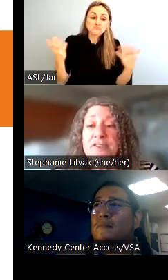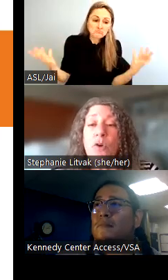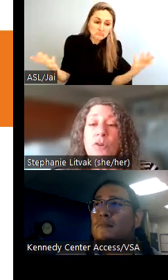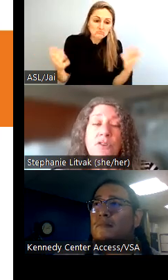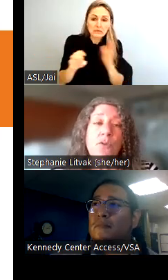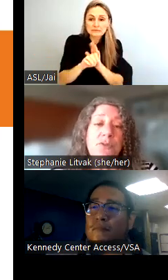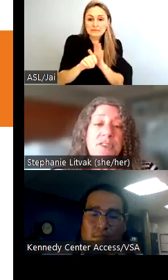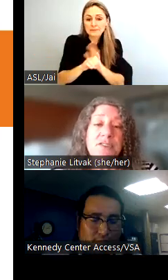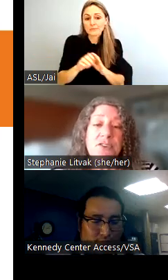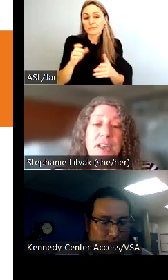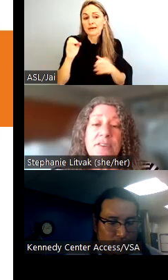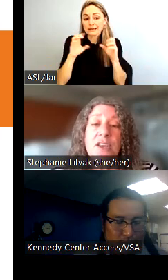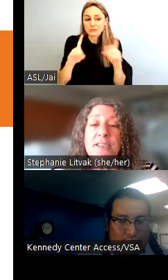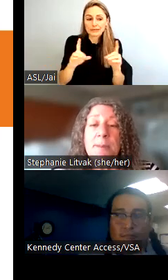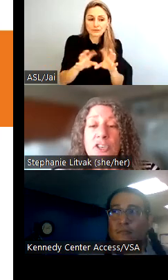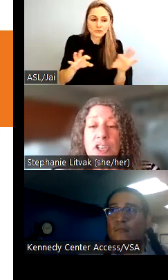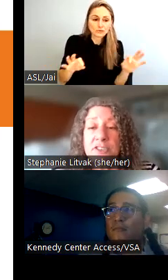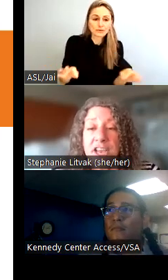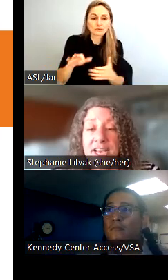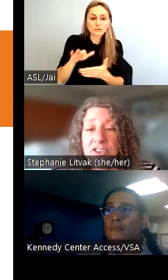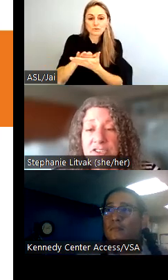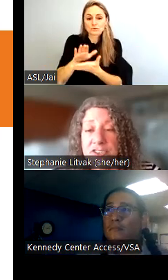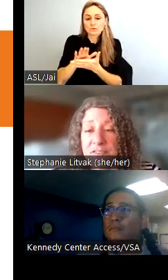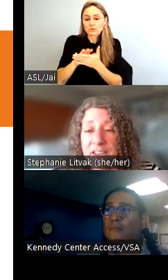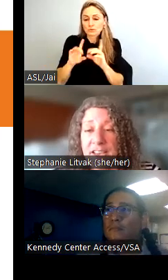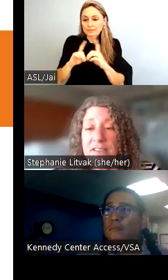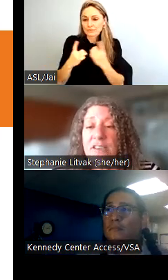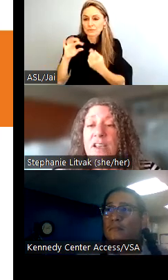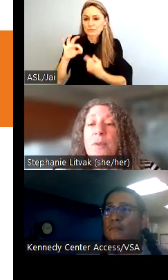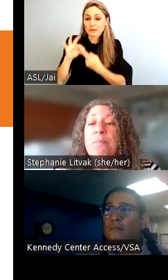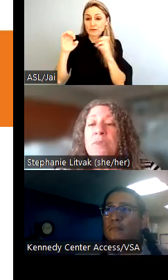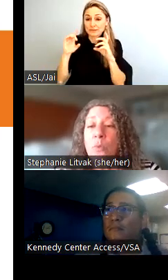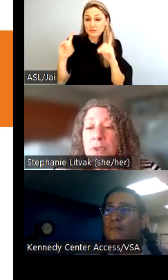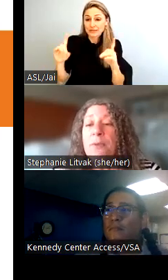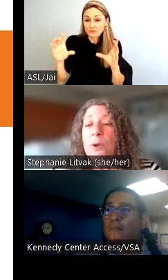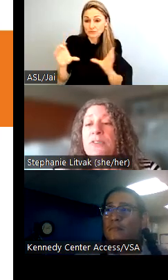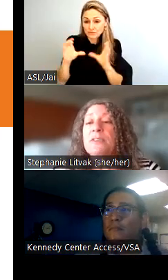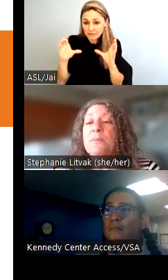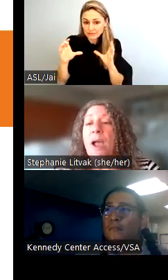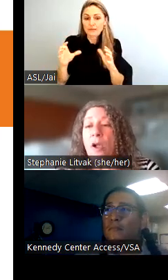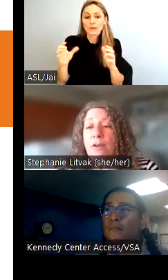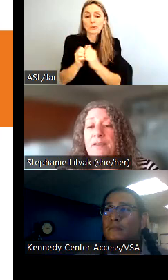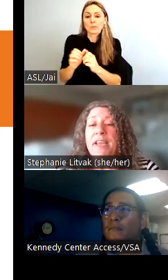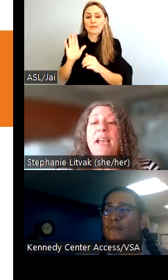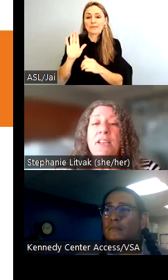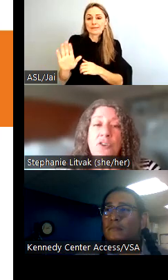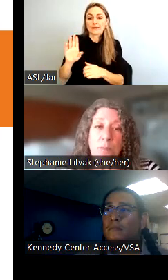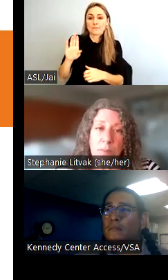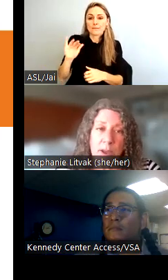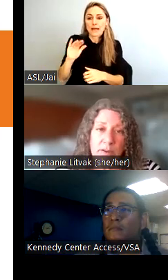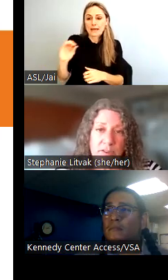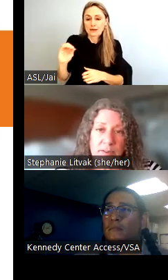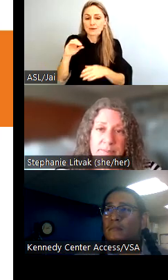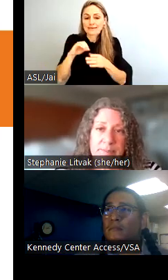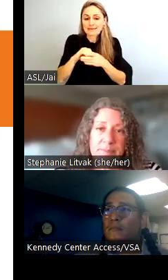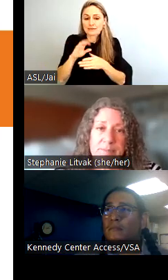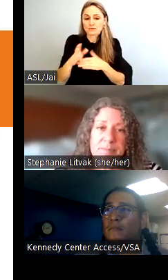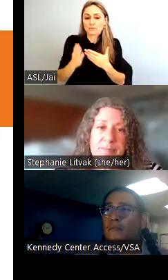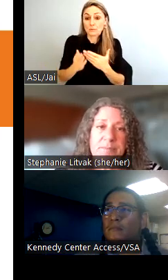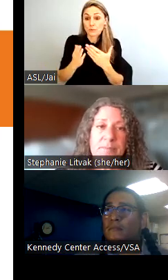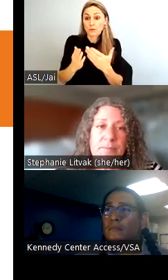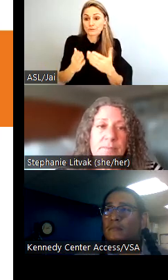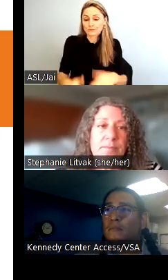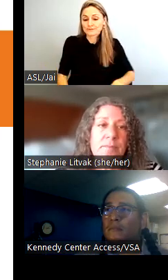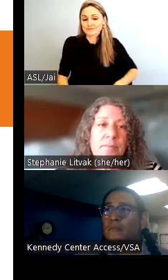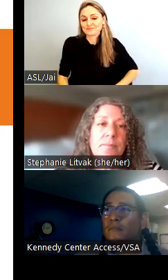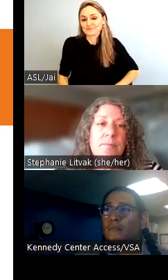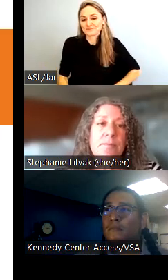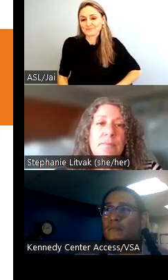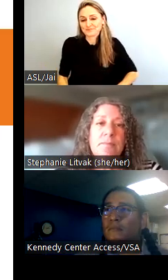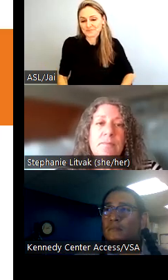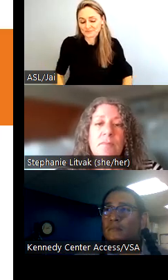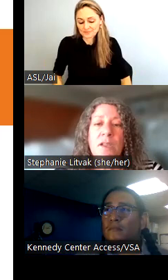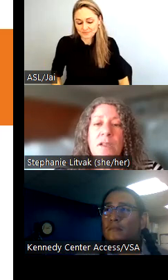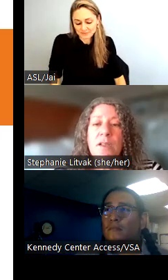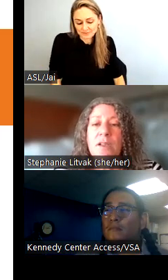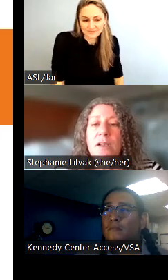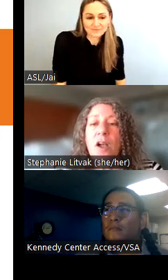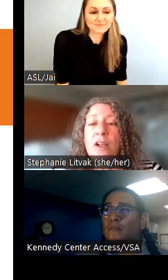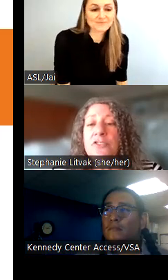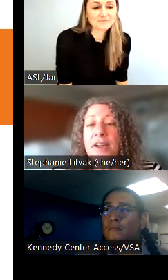or school district special education certificates with the person's biography in your proposal.